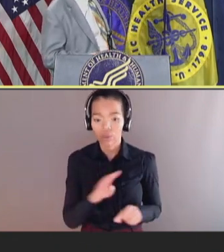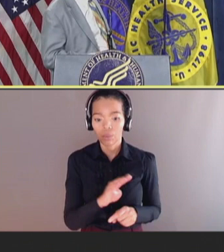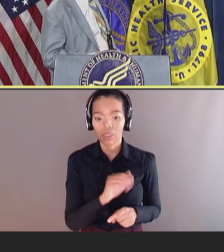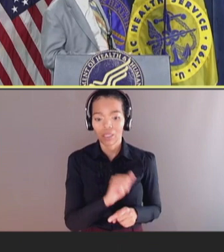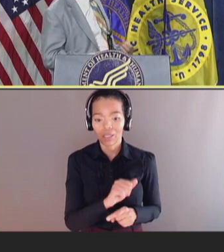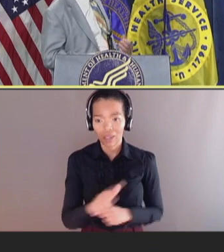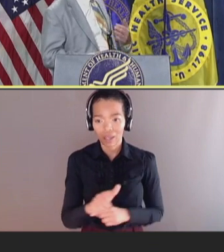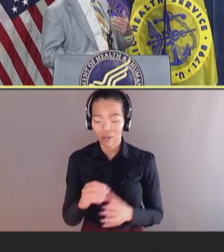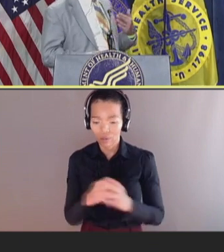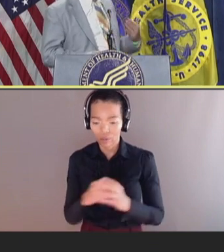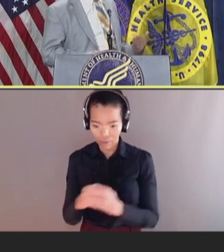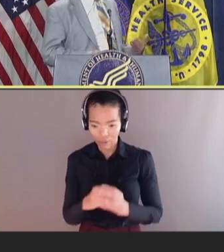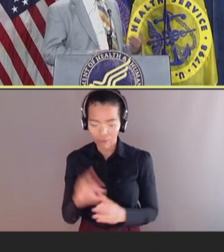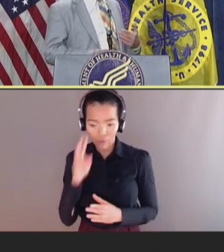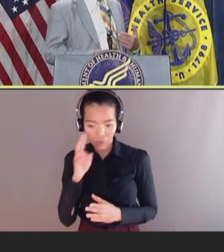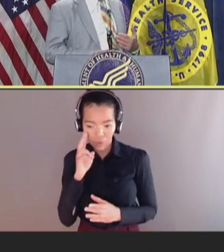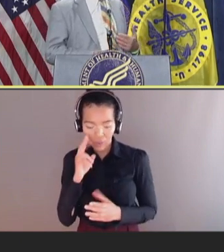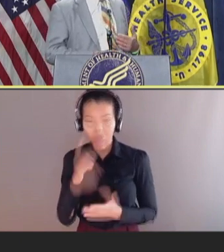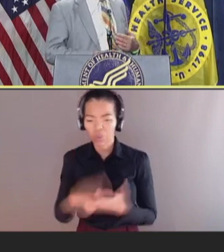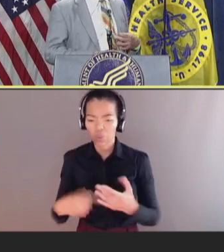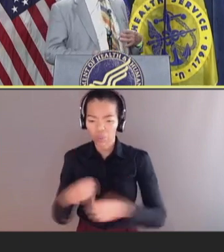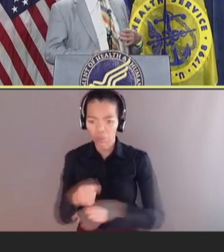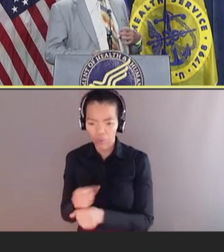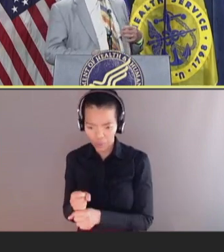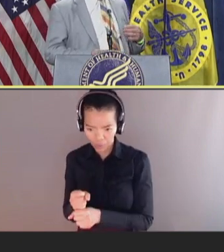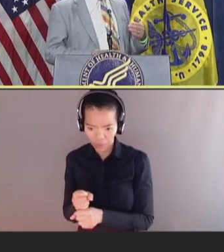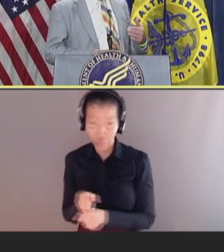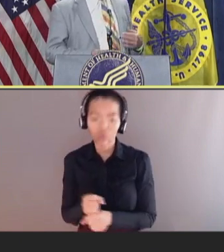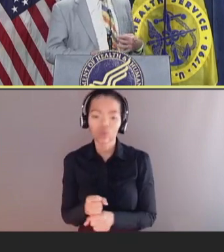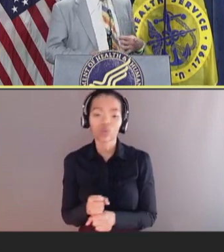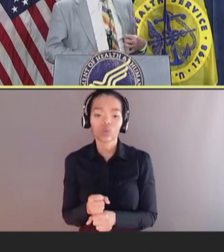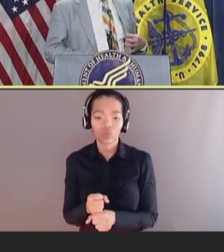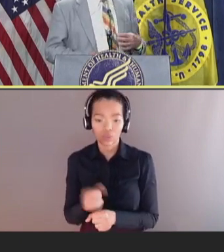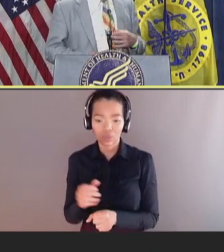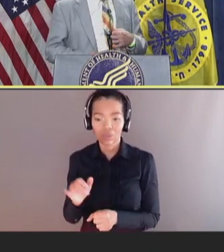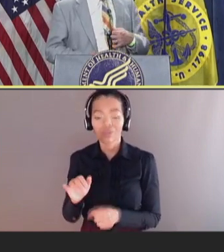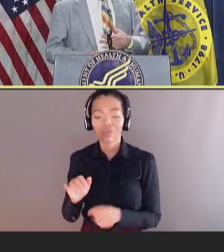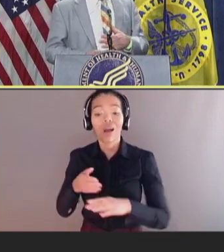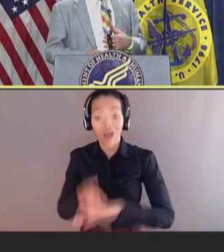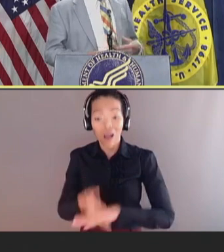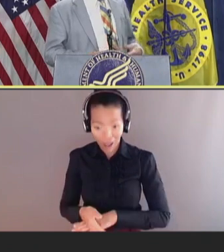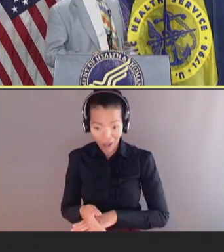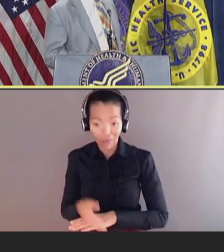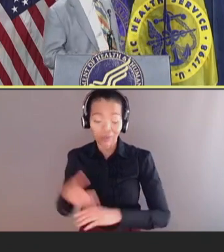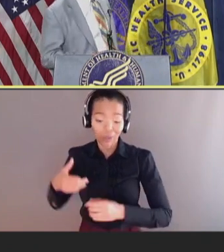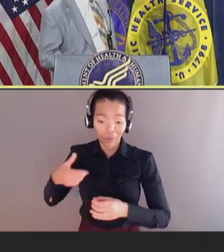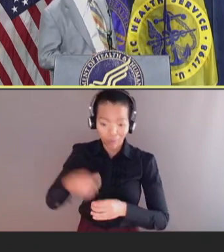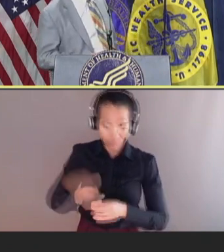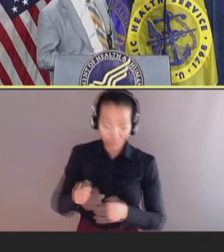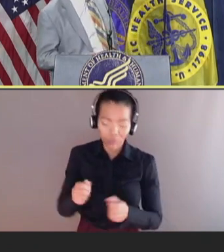produce at the transcriptional level after restimulation with mycobacterial antigens.